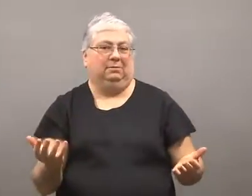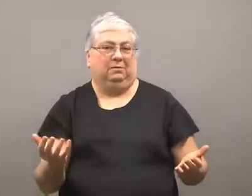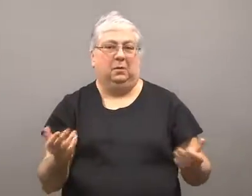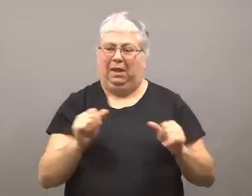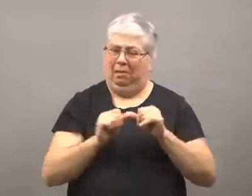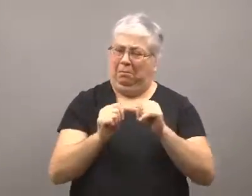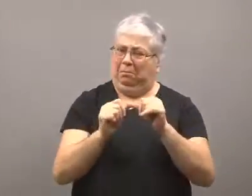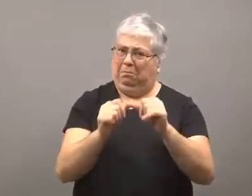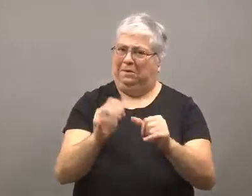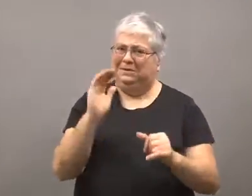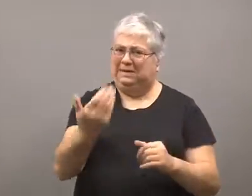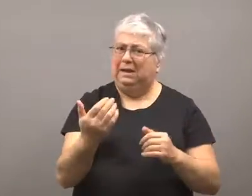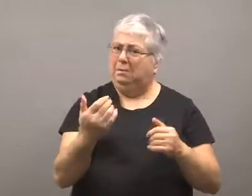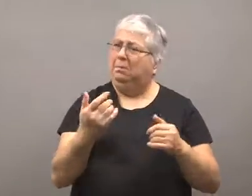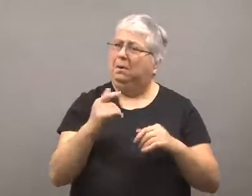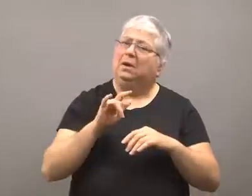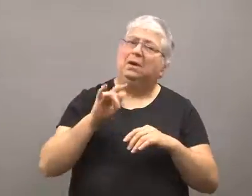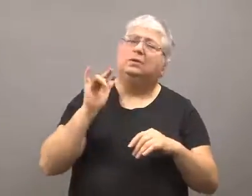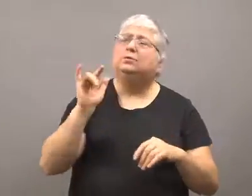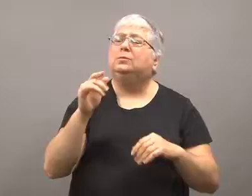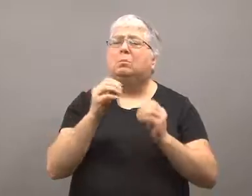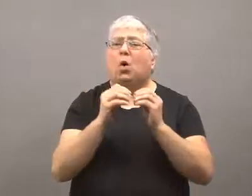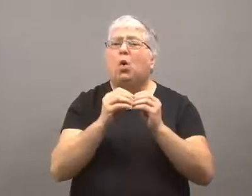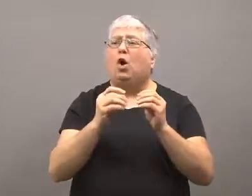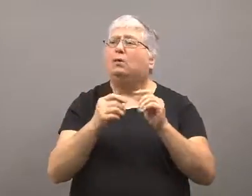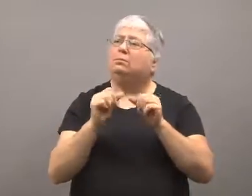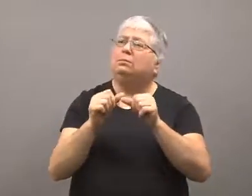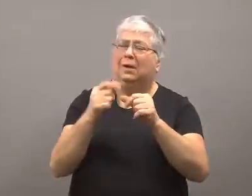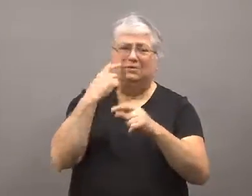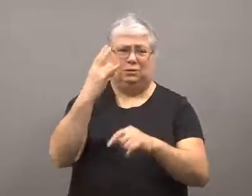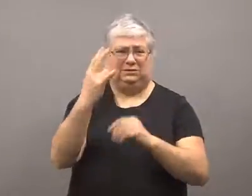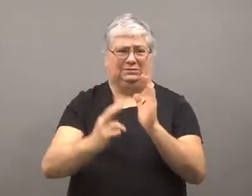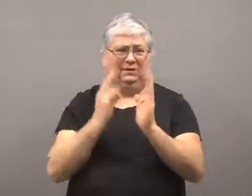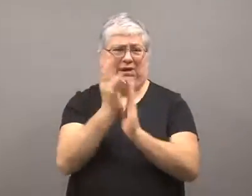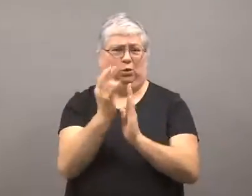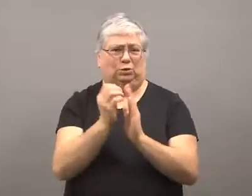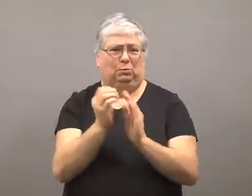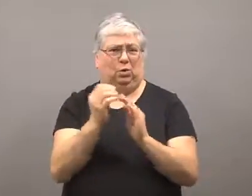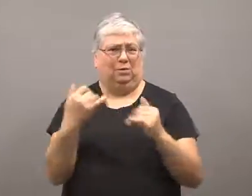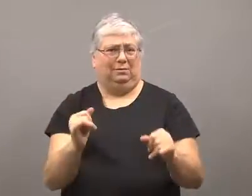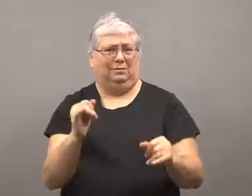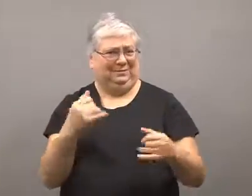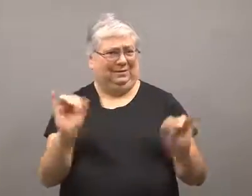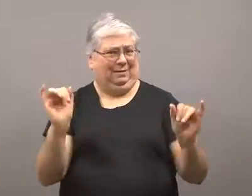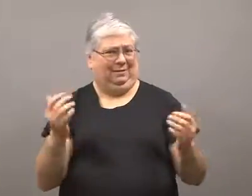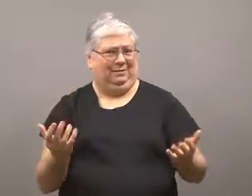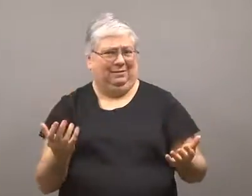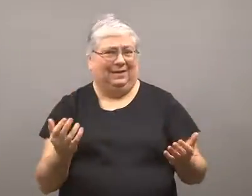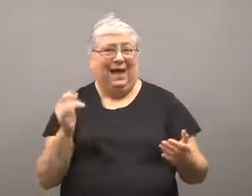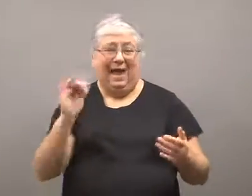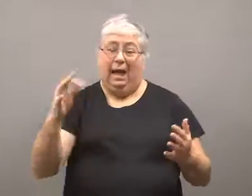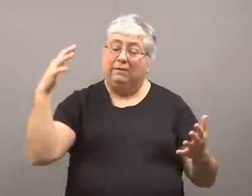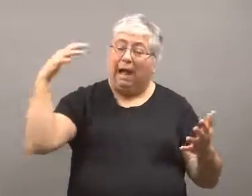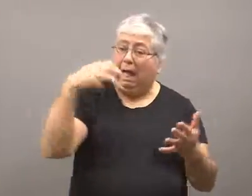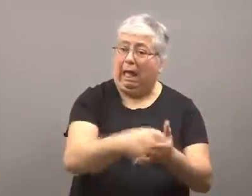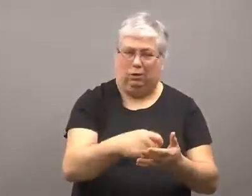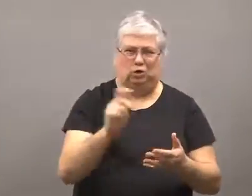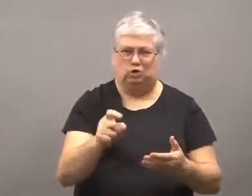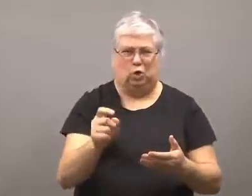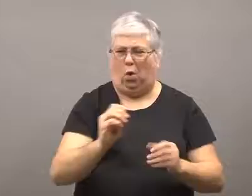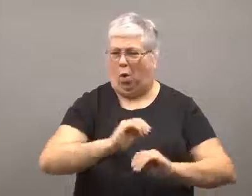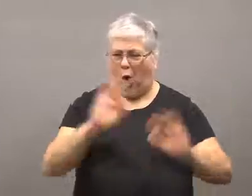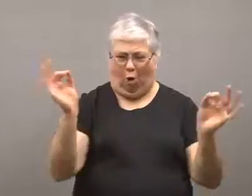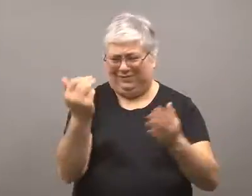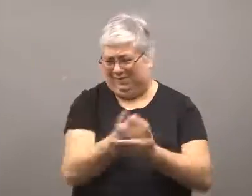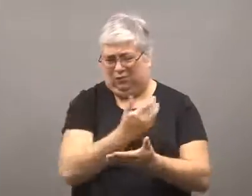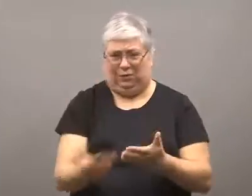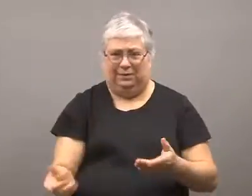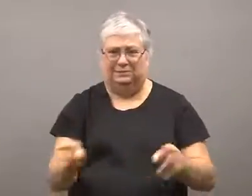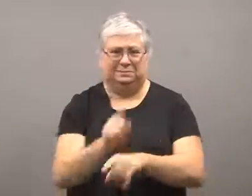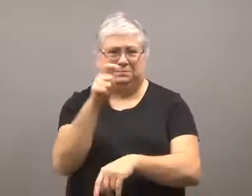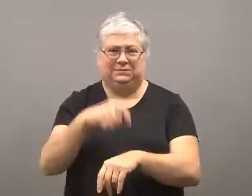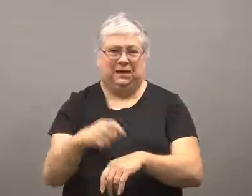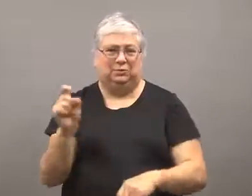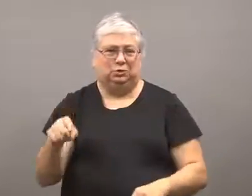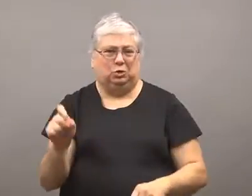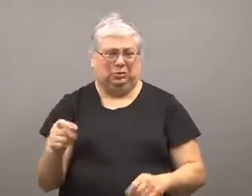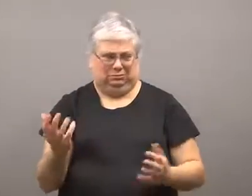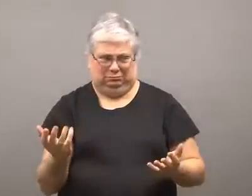Apparently these pings continued for 7 hours longer.